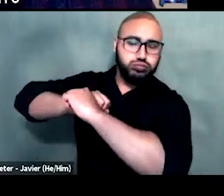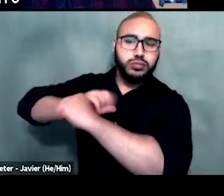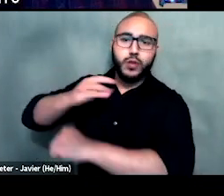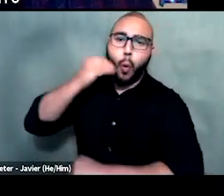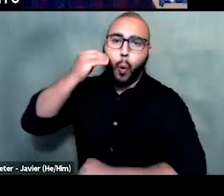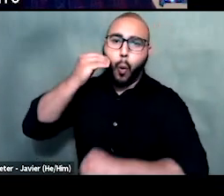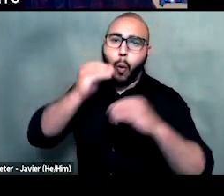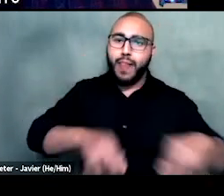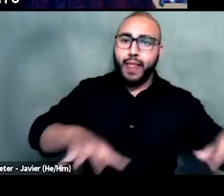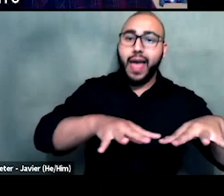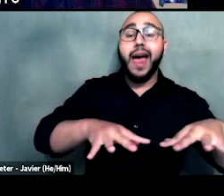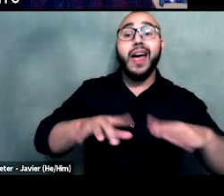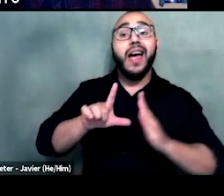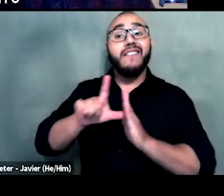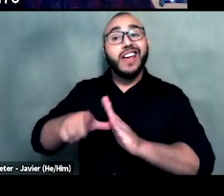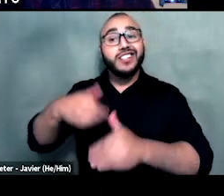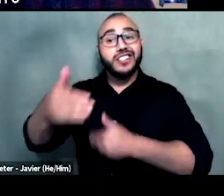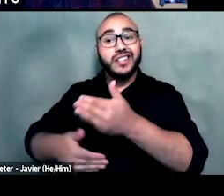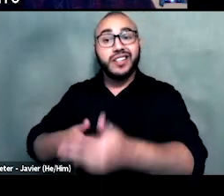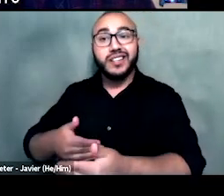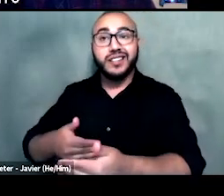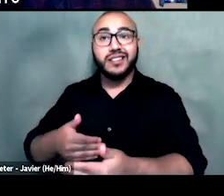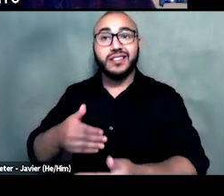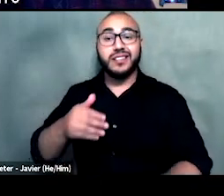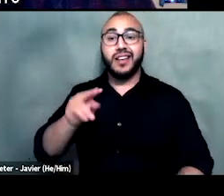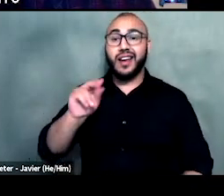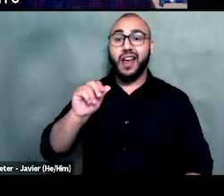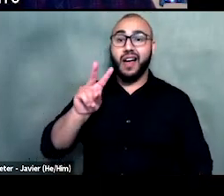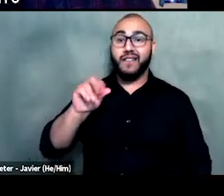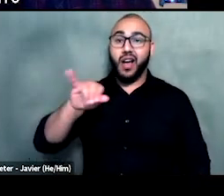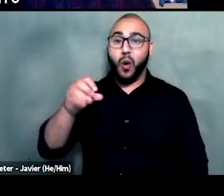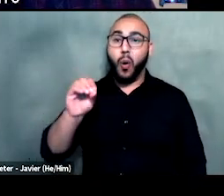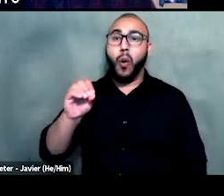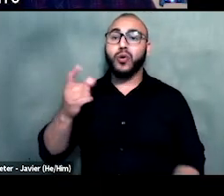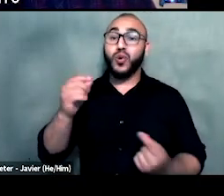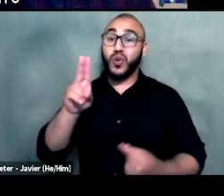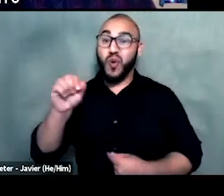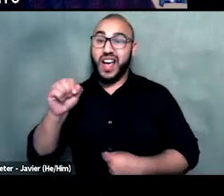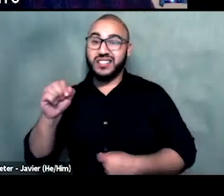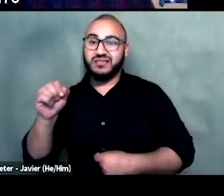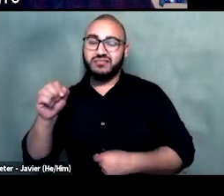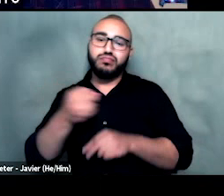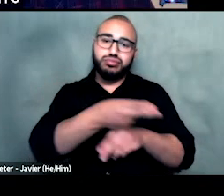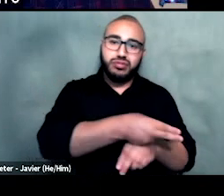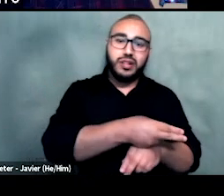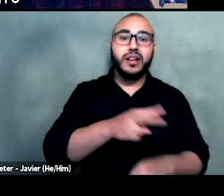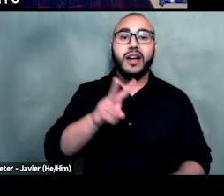Eventually, the Diné were defeated by the US. But they did the Diné have a very interesting